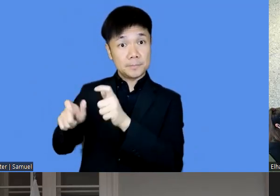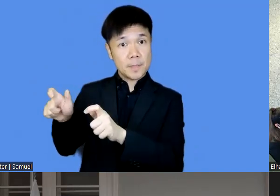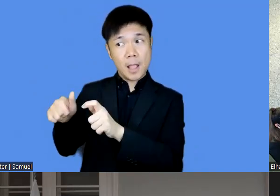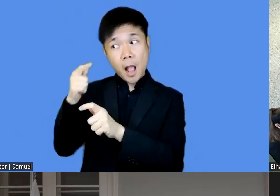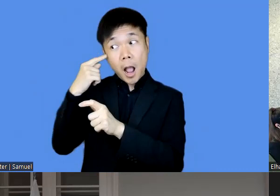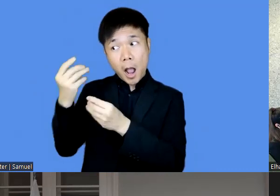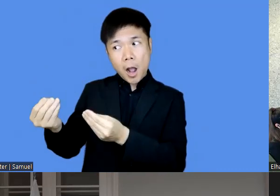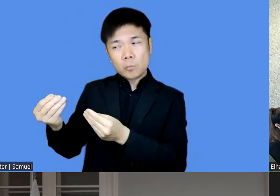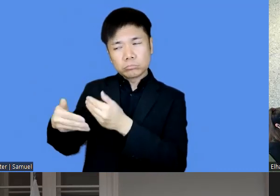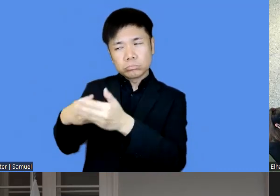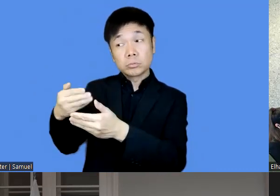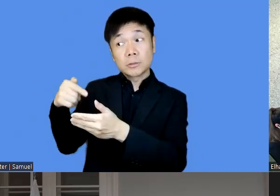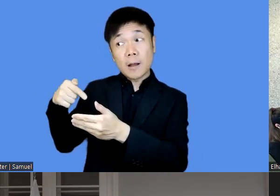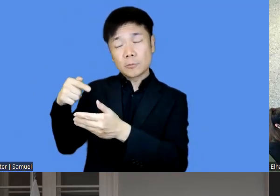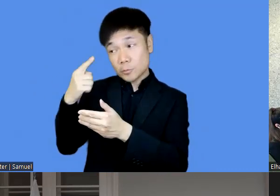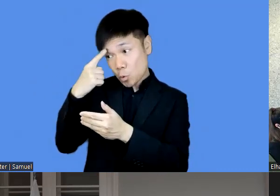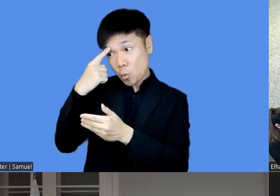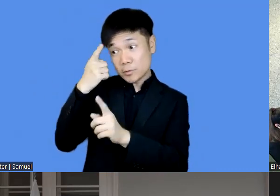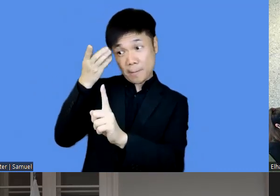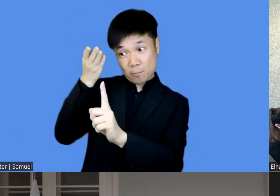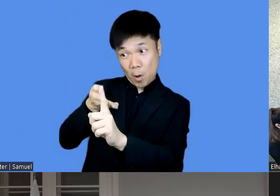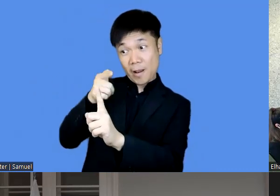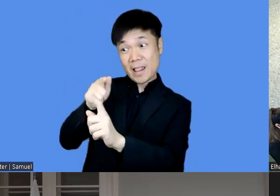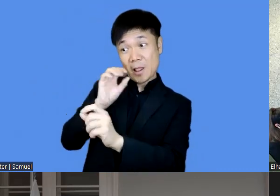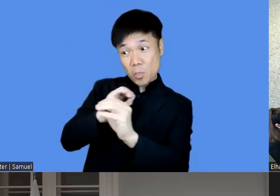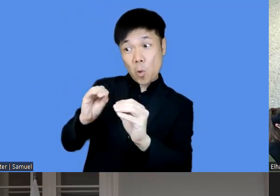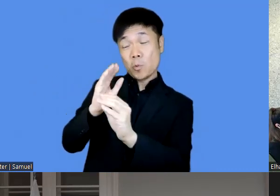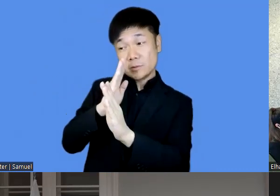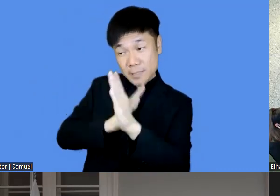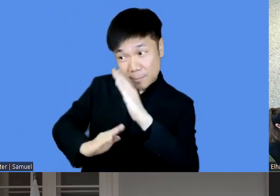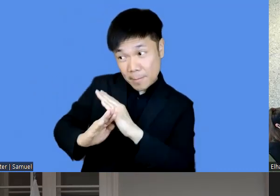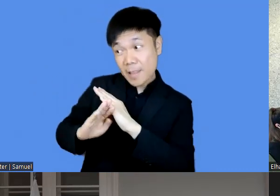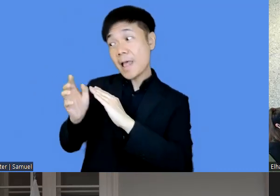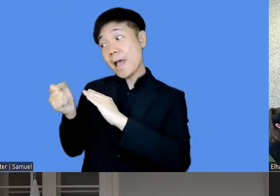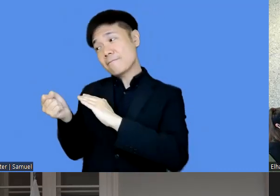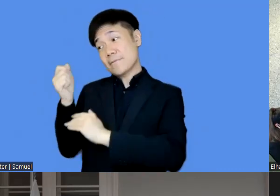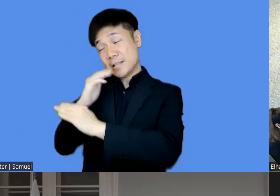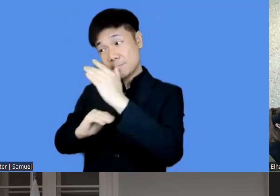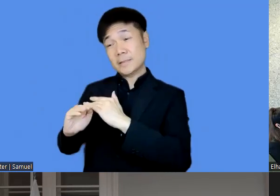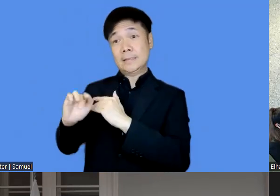of the principles of distinction, precautionality, precautions, using a disability lens for those